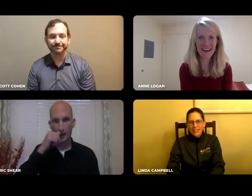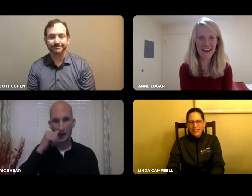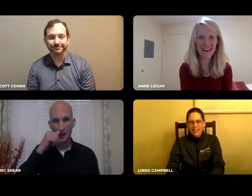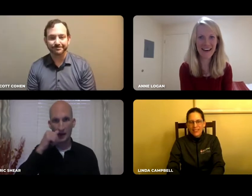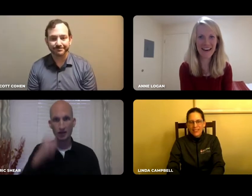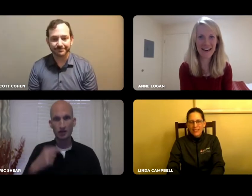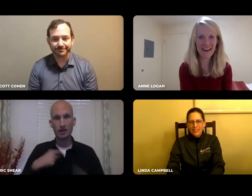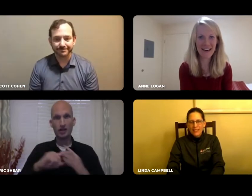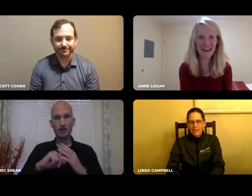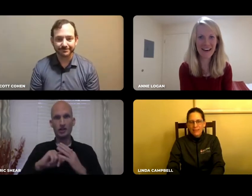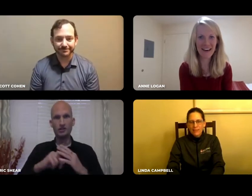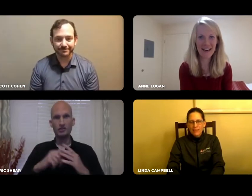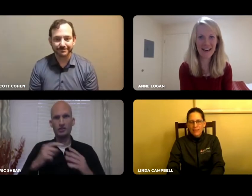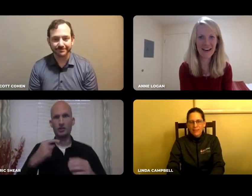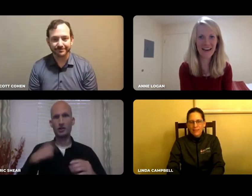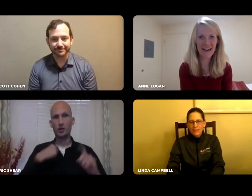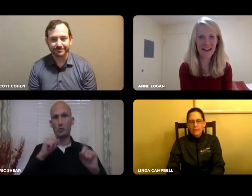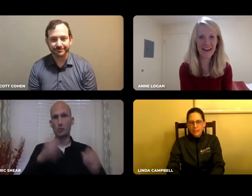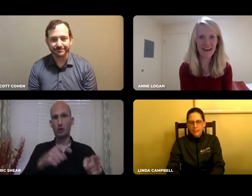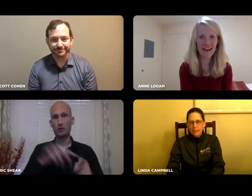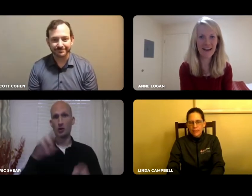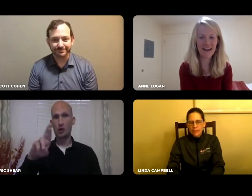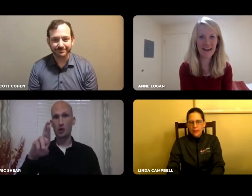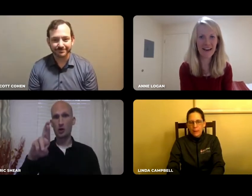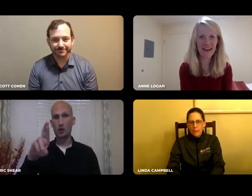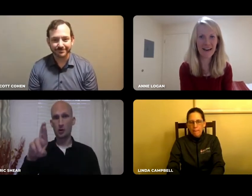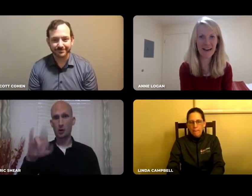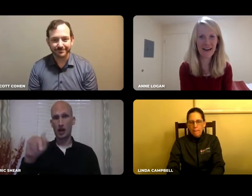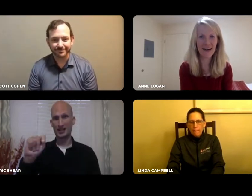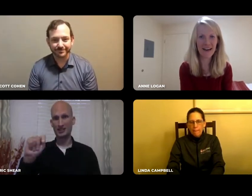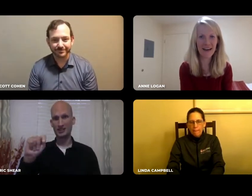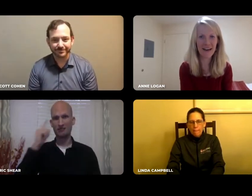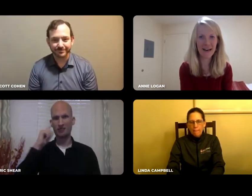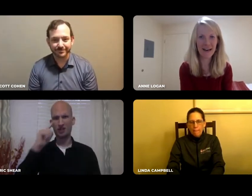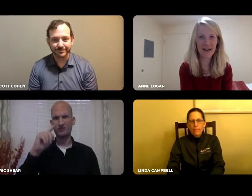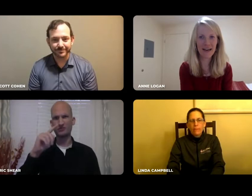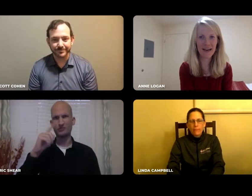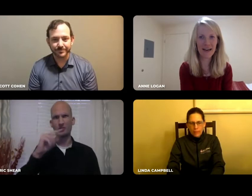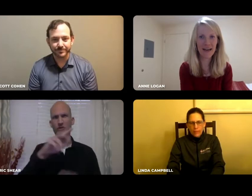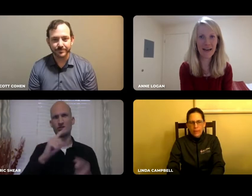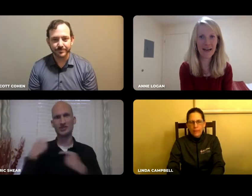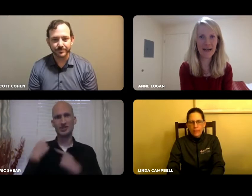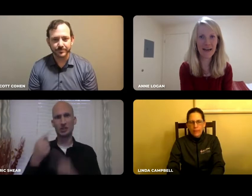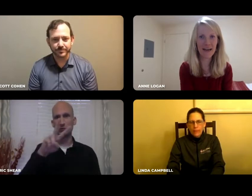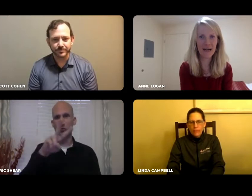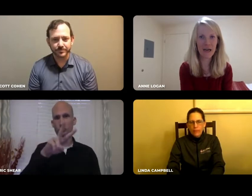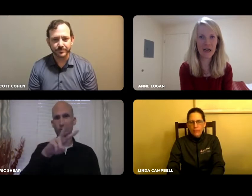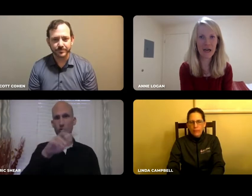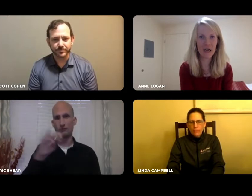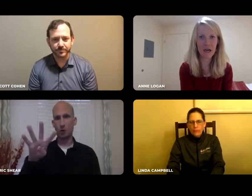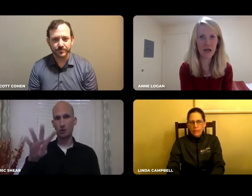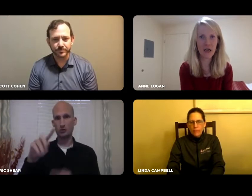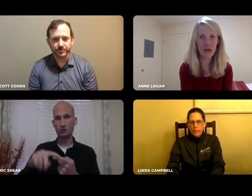I went to RIT. I was there from 2004-2006.